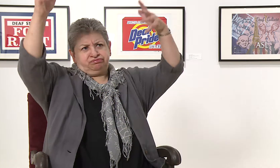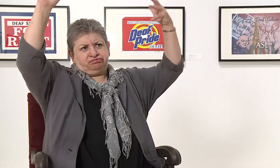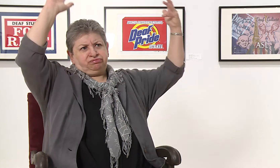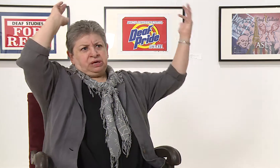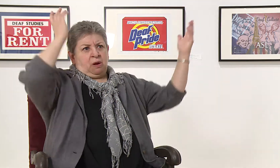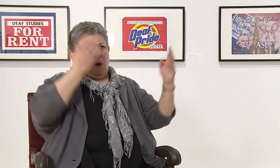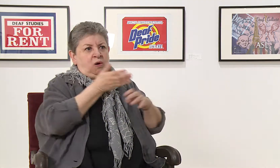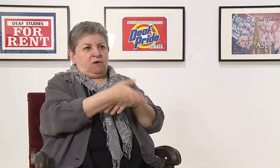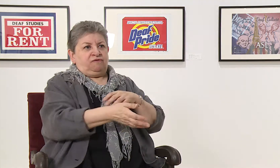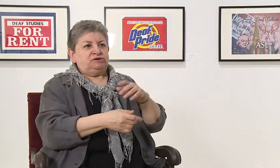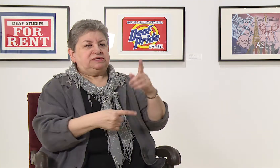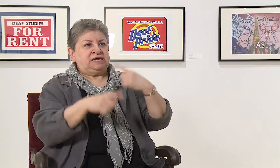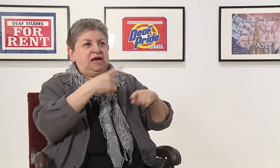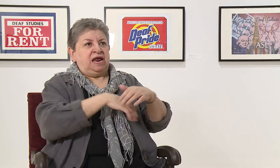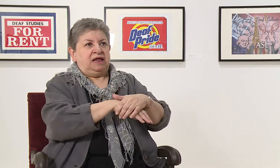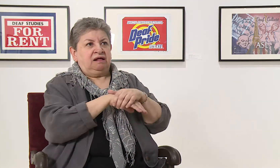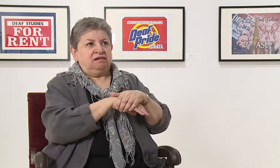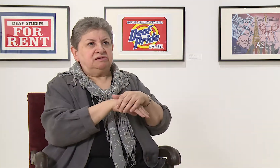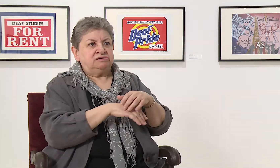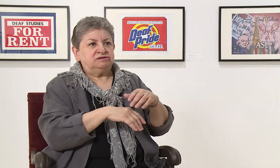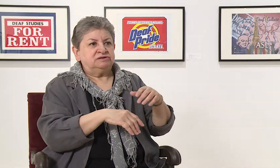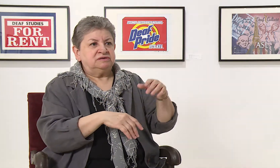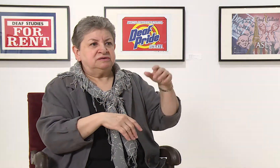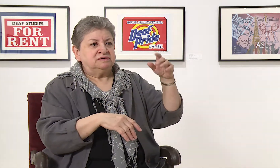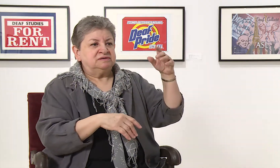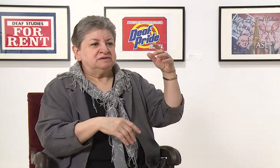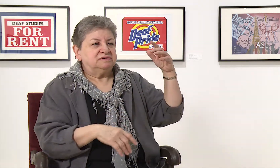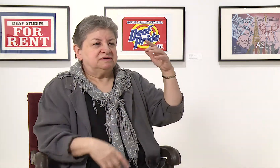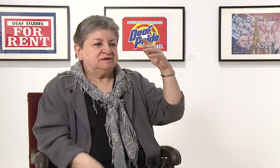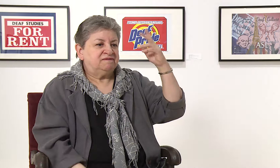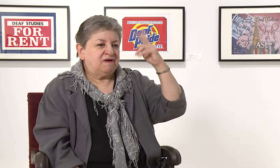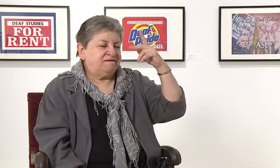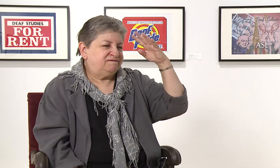but it created such controversy.